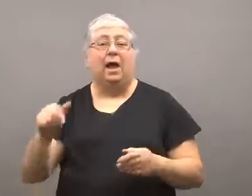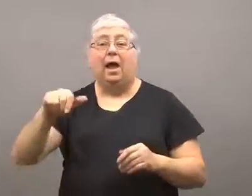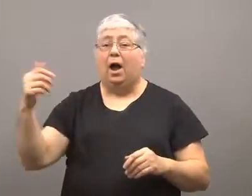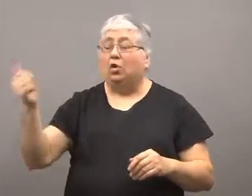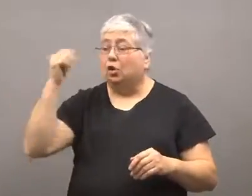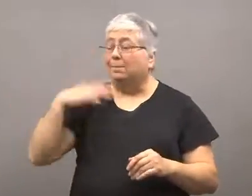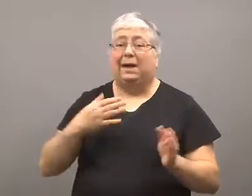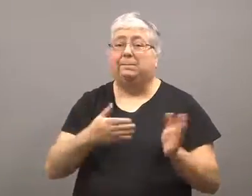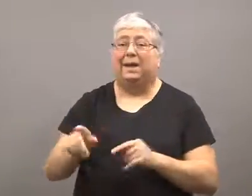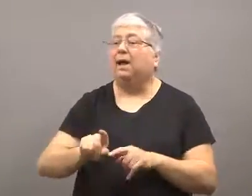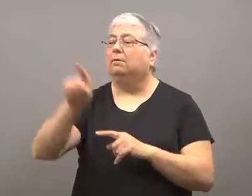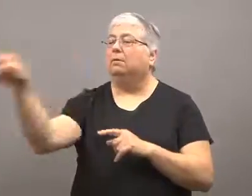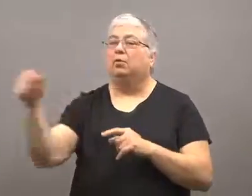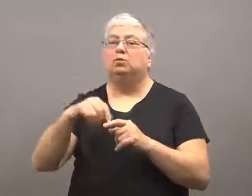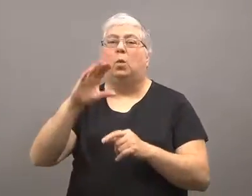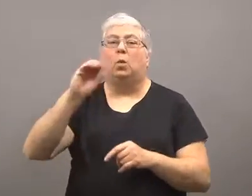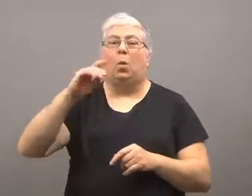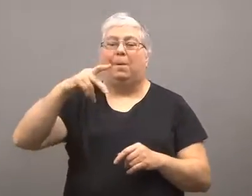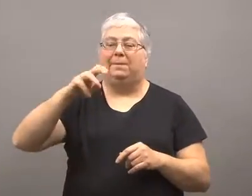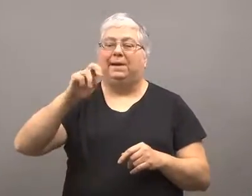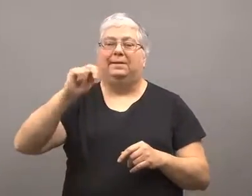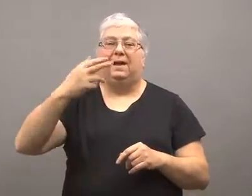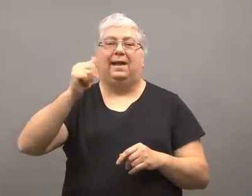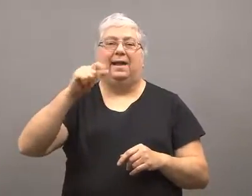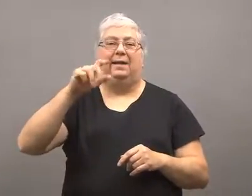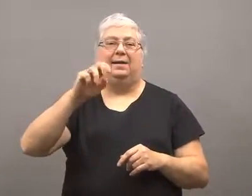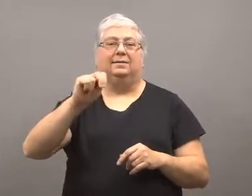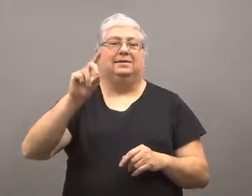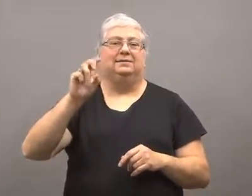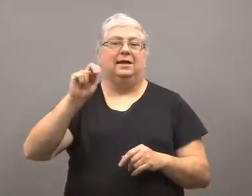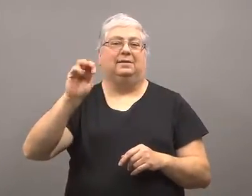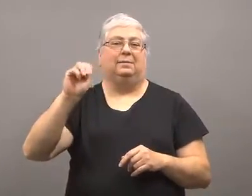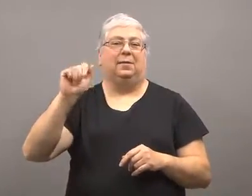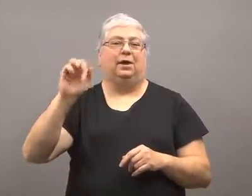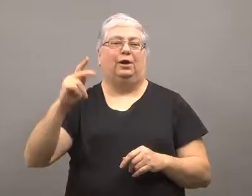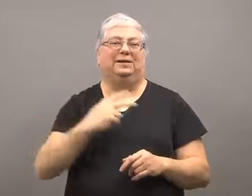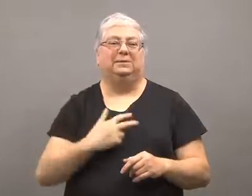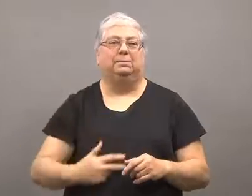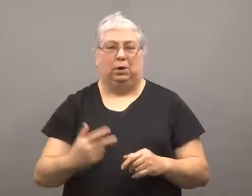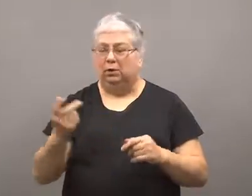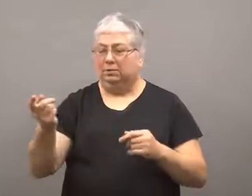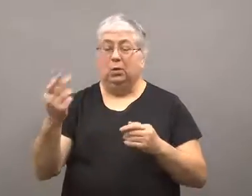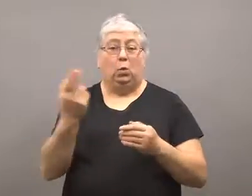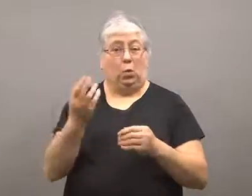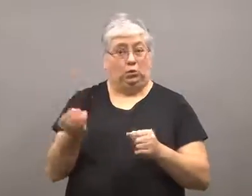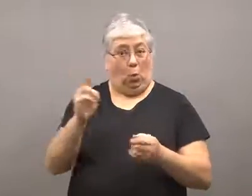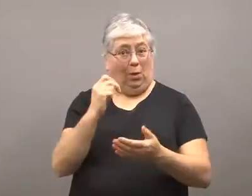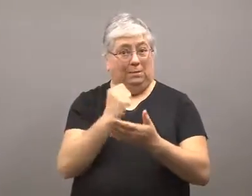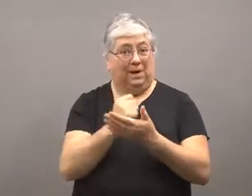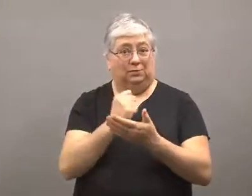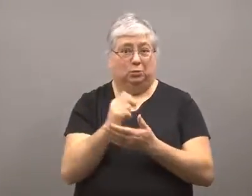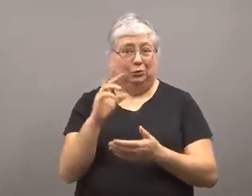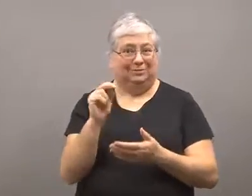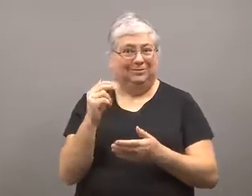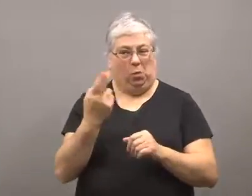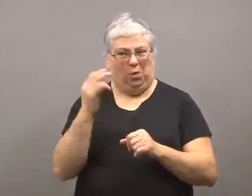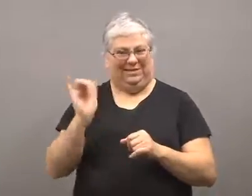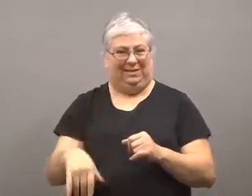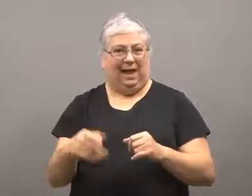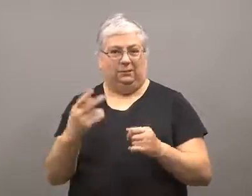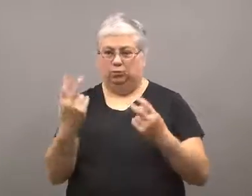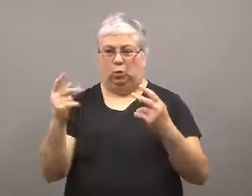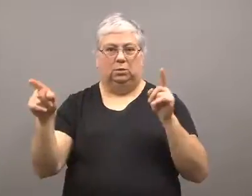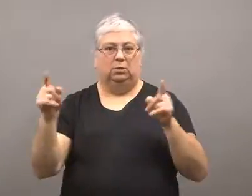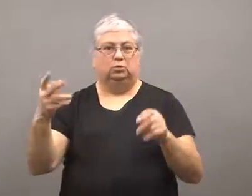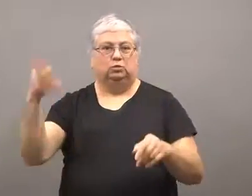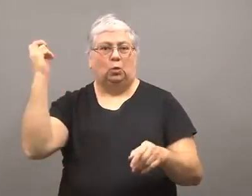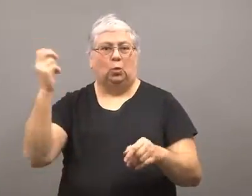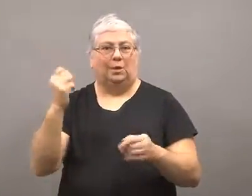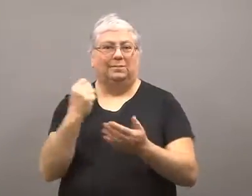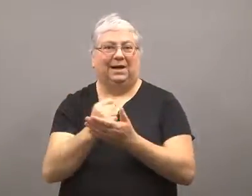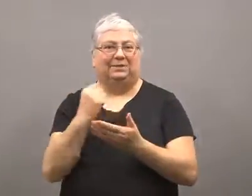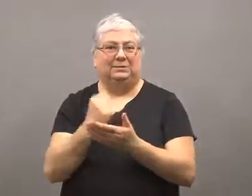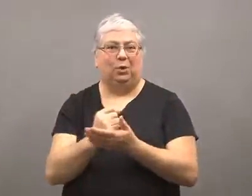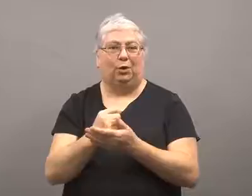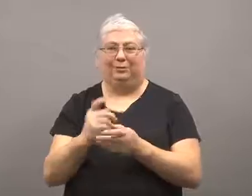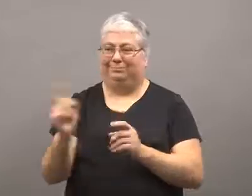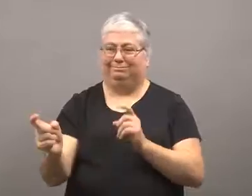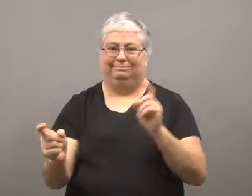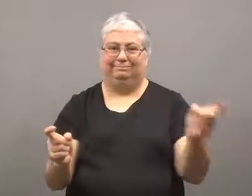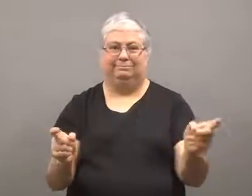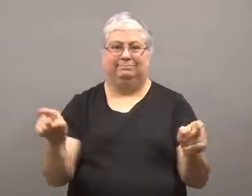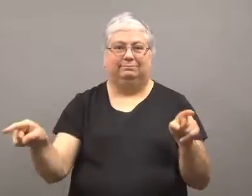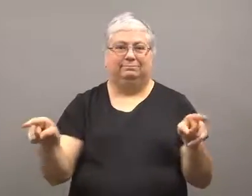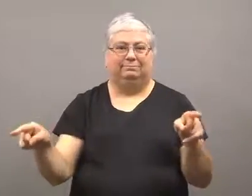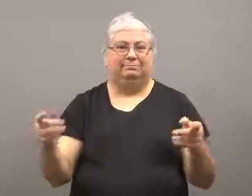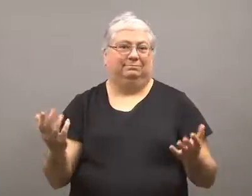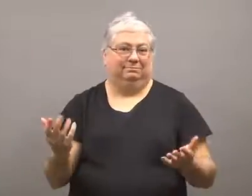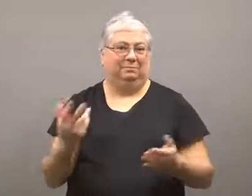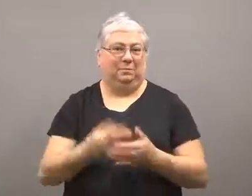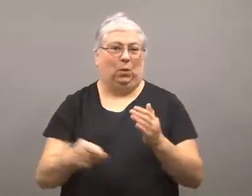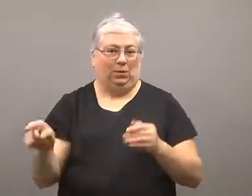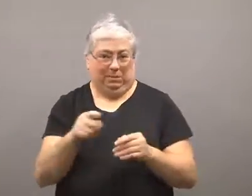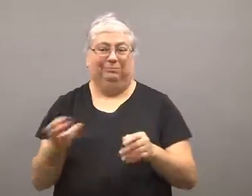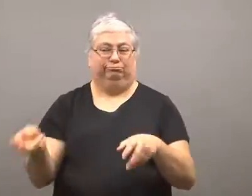The other man's final destination was Copenhagen.